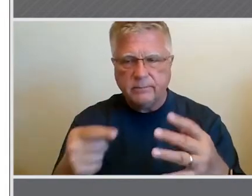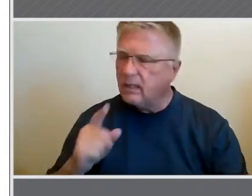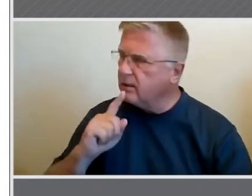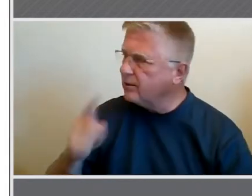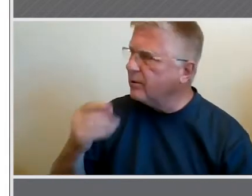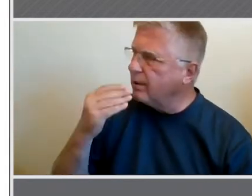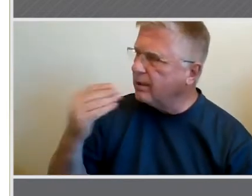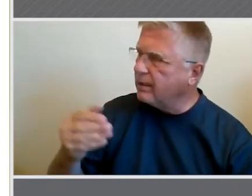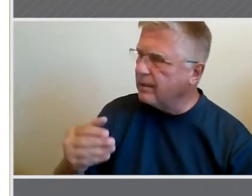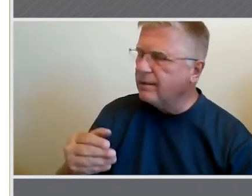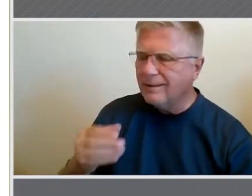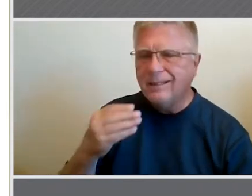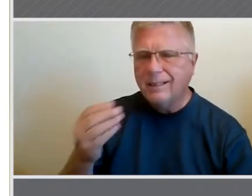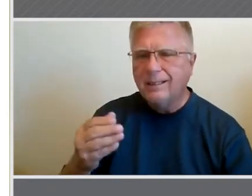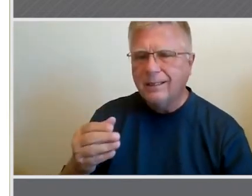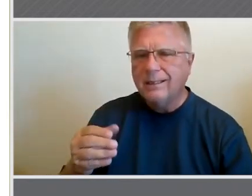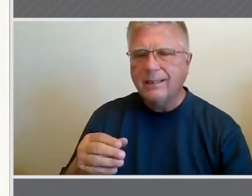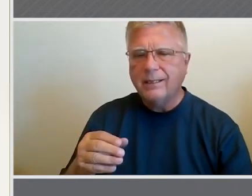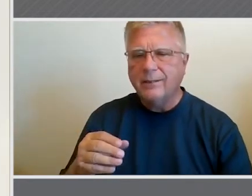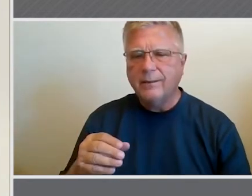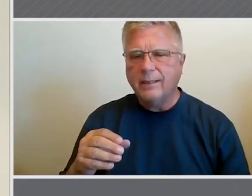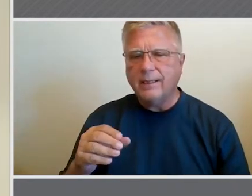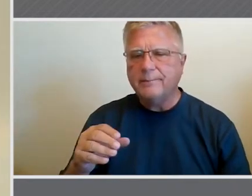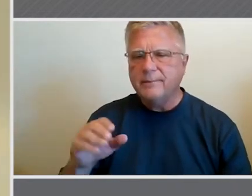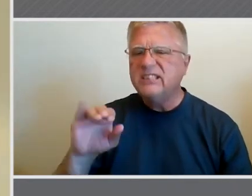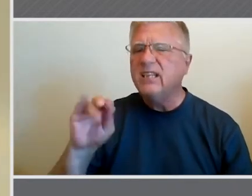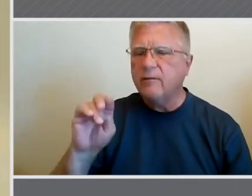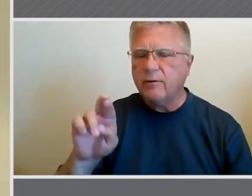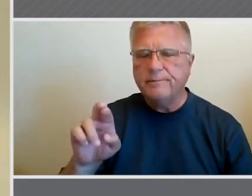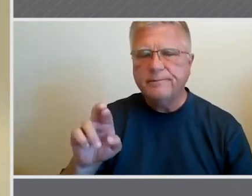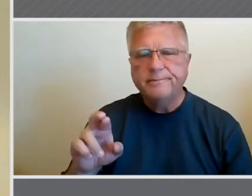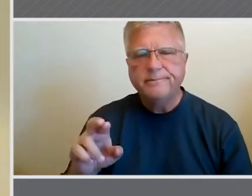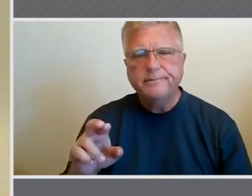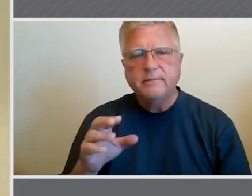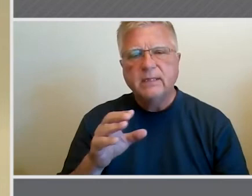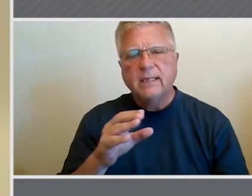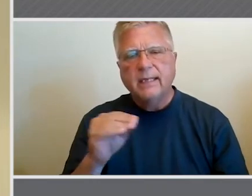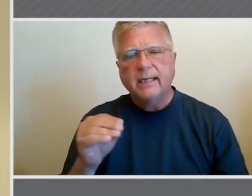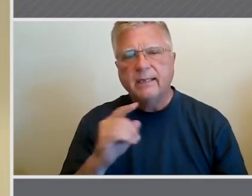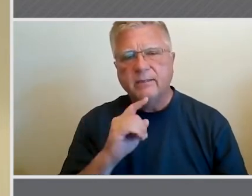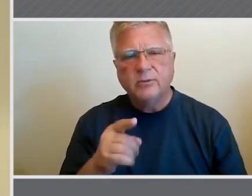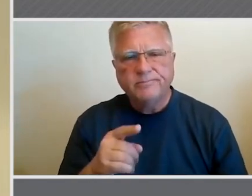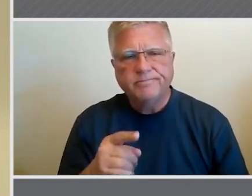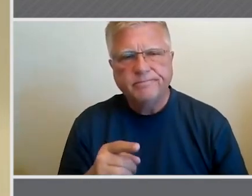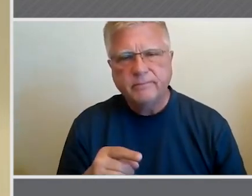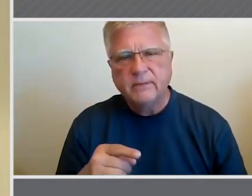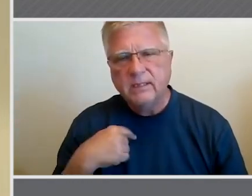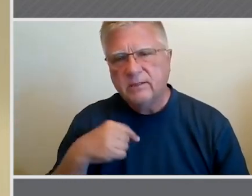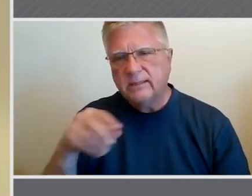Um, yeah thanks Jennifer Yeah, so kind of building off of Shannon has great slot I mean